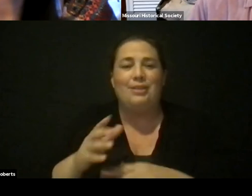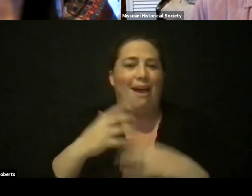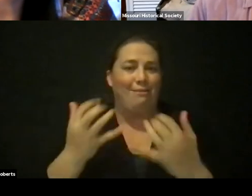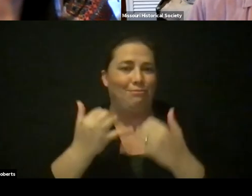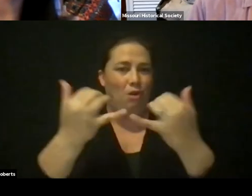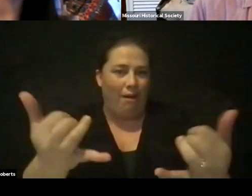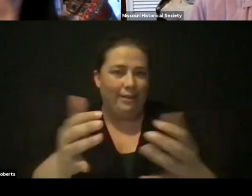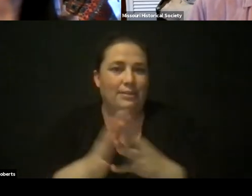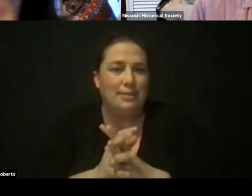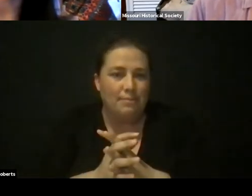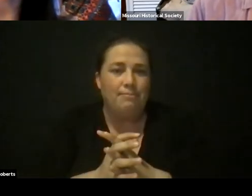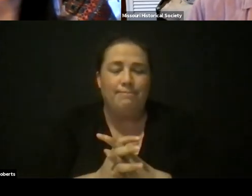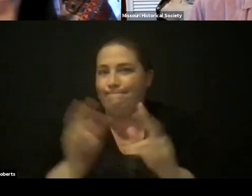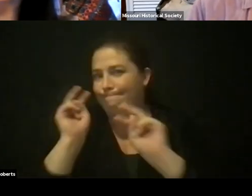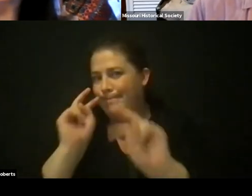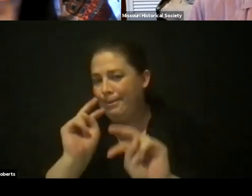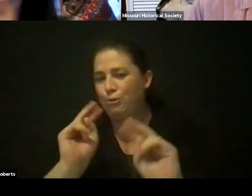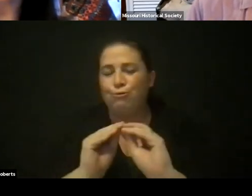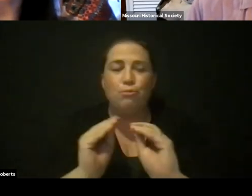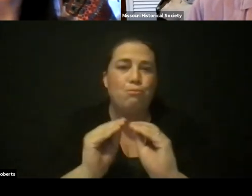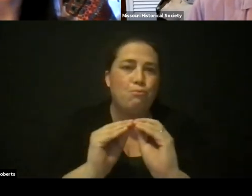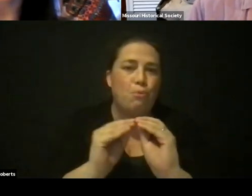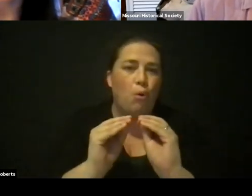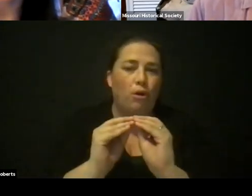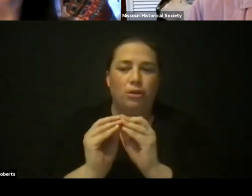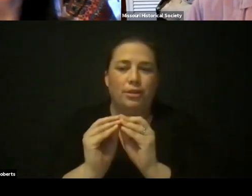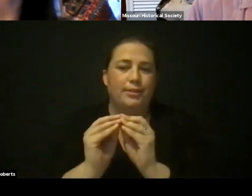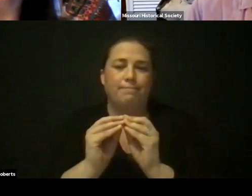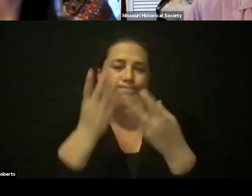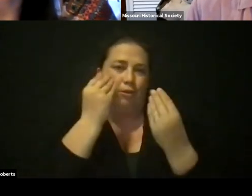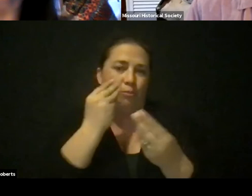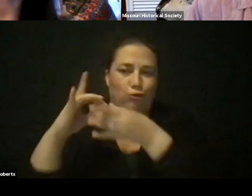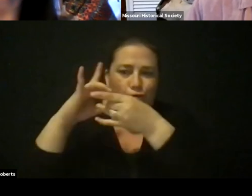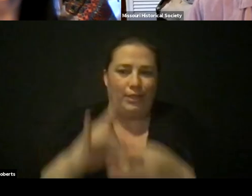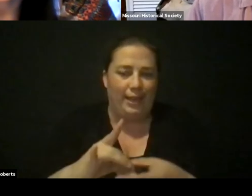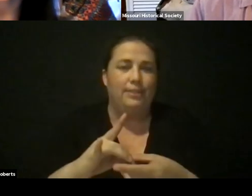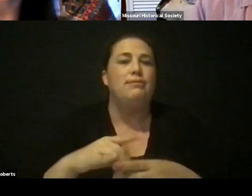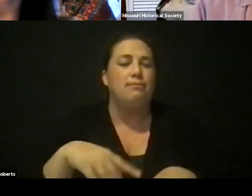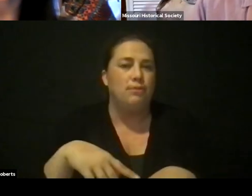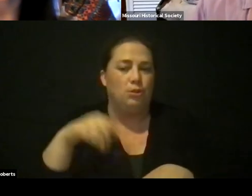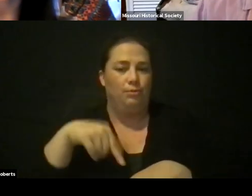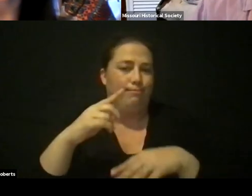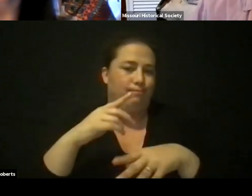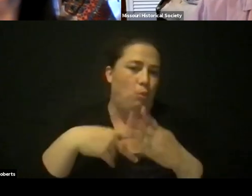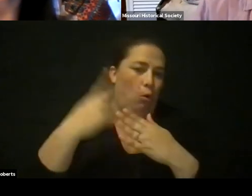family. My dad was younger. So his family and their sisters, their older sisters actually knew each other. So, you know,